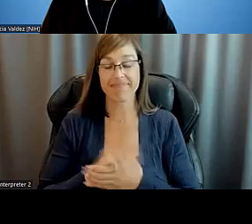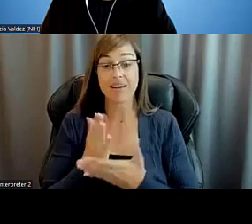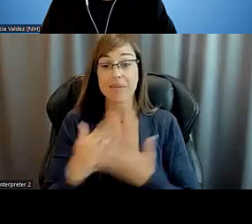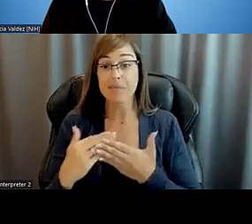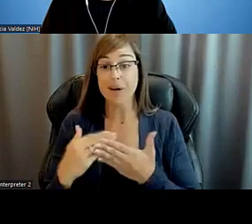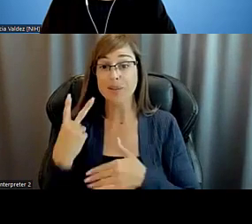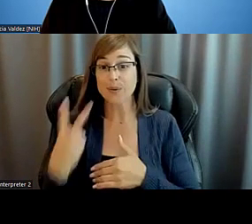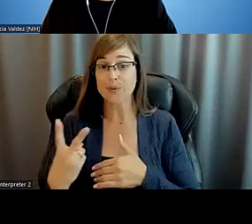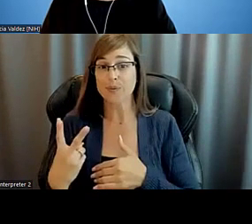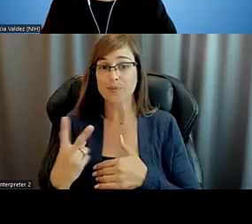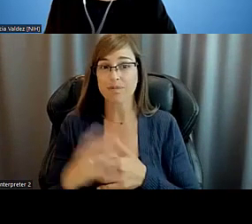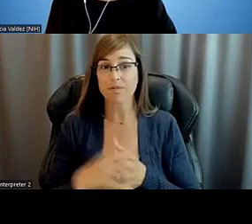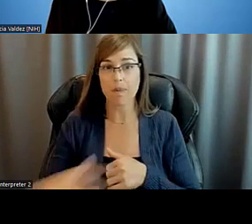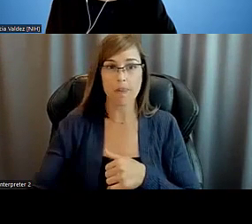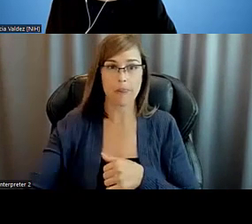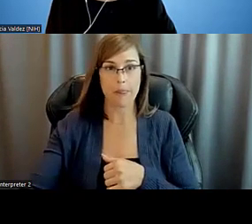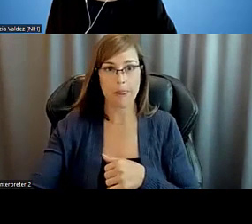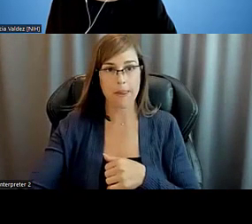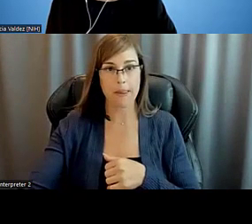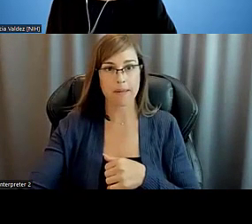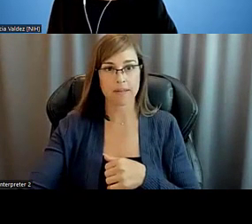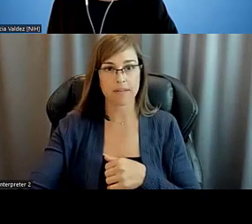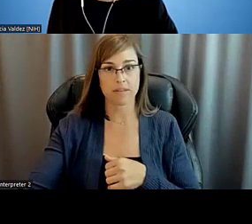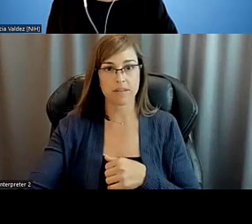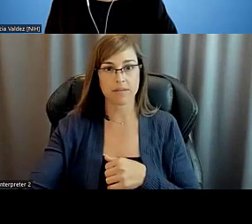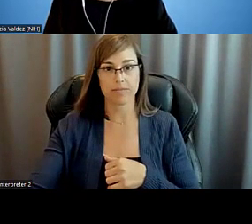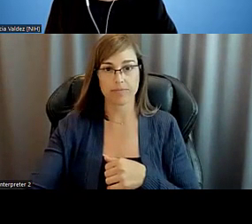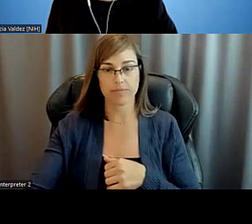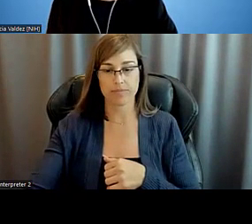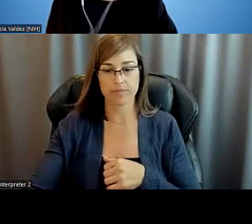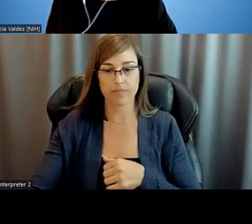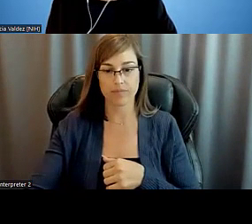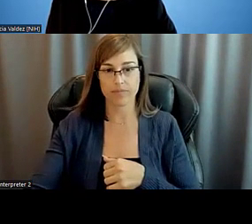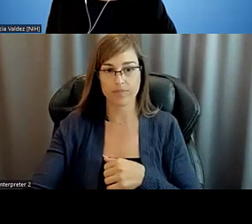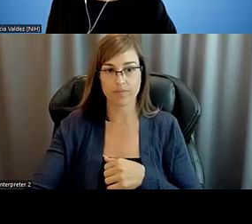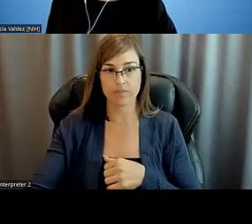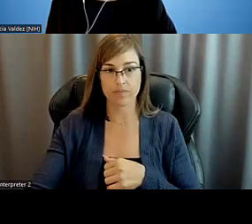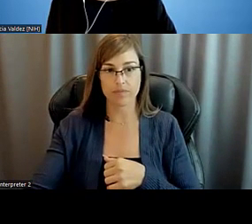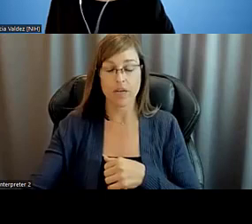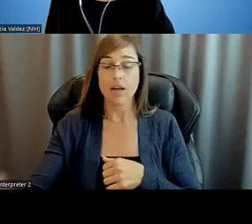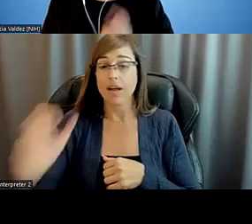Let's see if I can do this. If anyone else ..